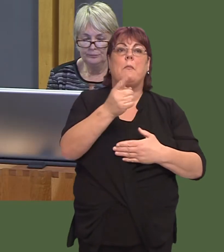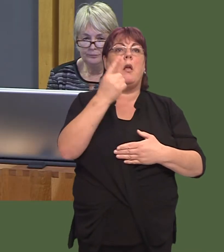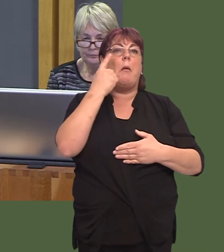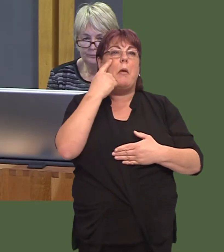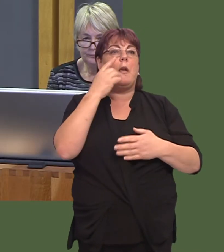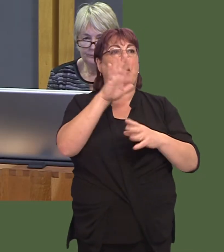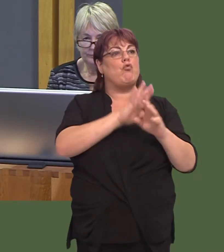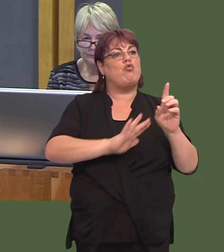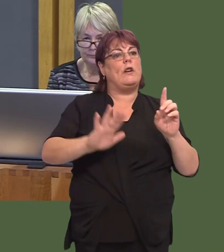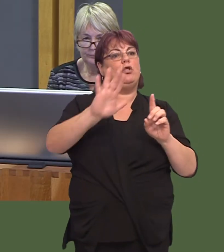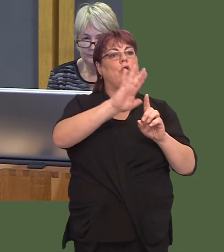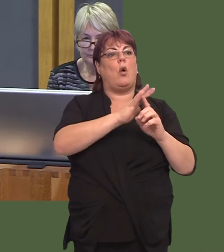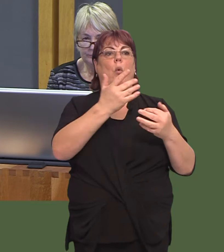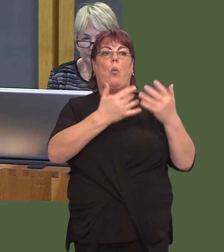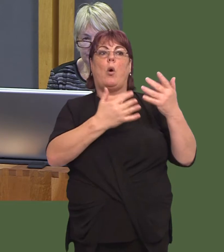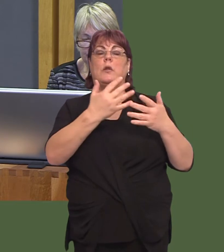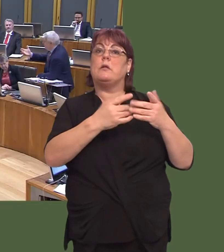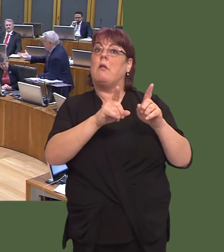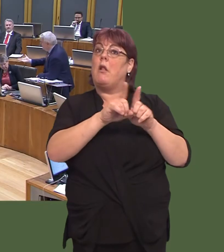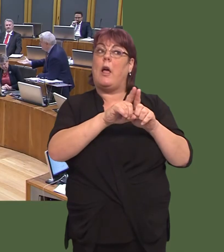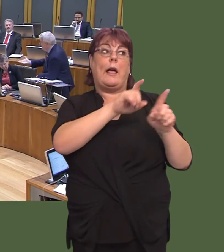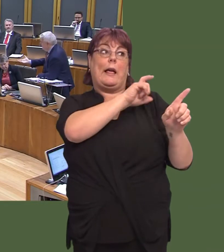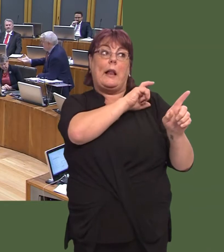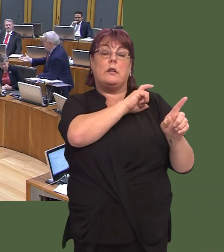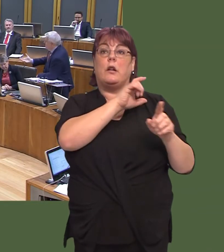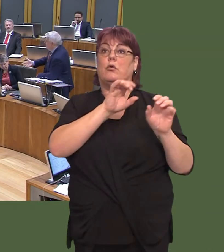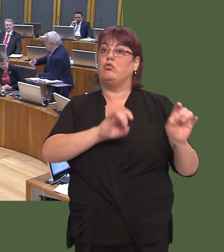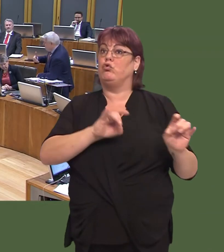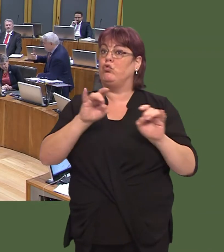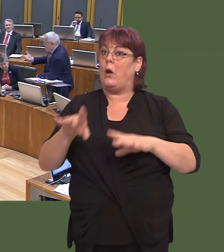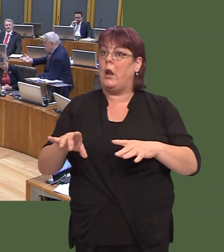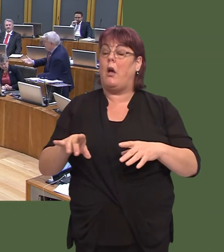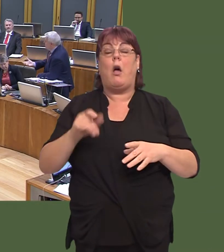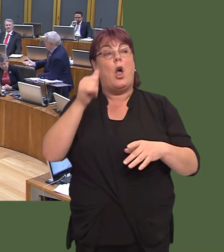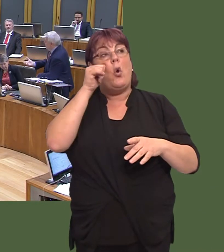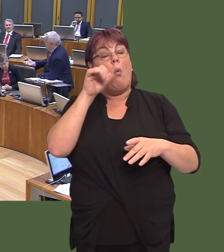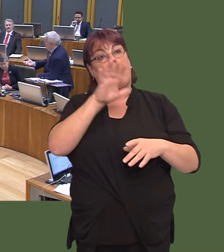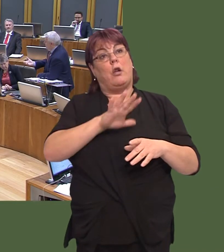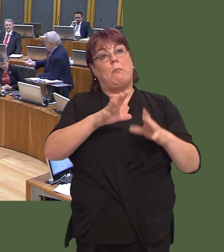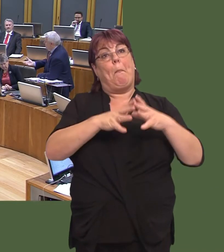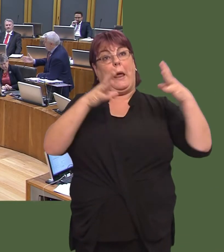It is done in Canada, it is done in Australia. All right, theyíre far bigger, but itís not impossible to do this.